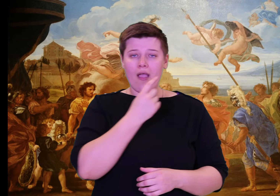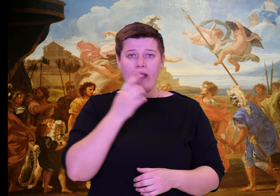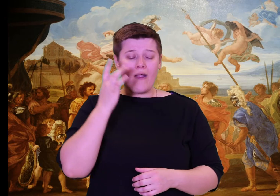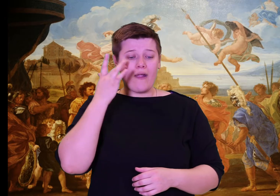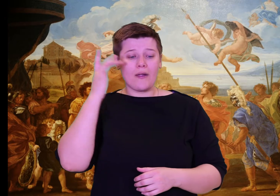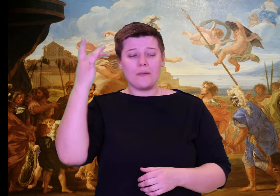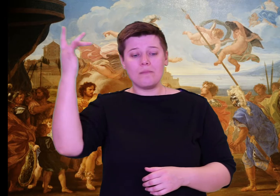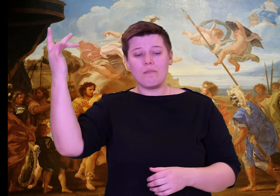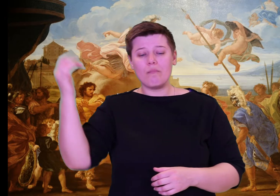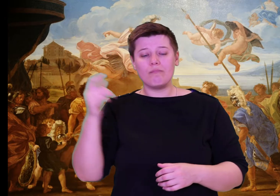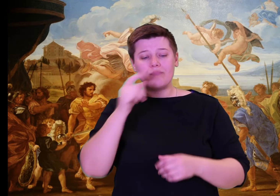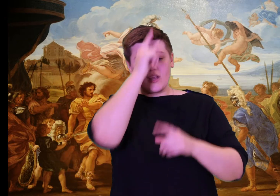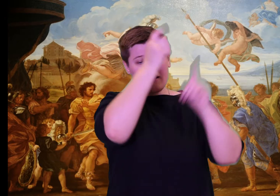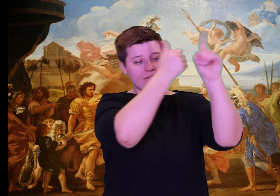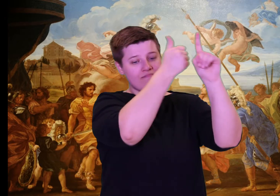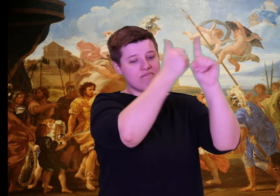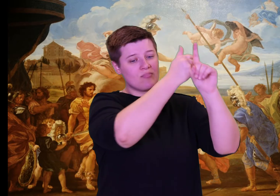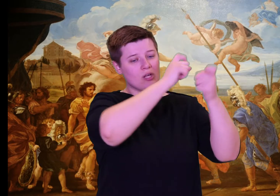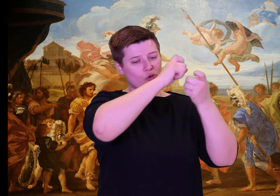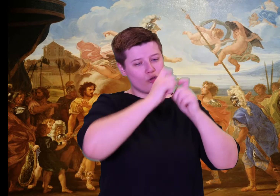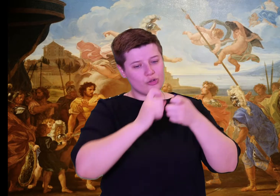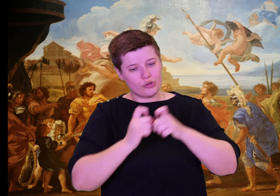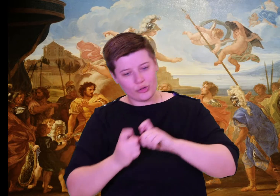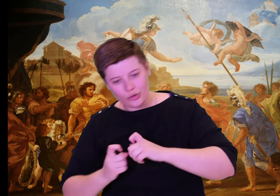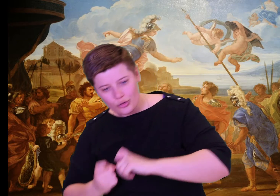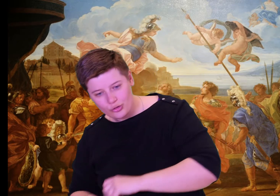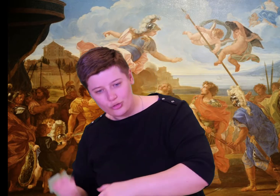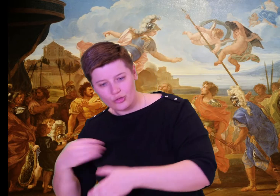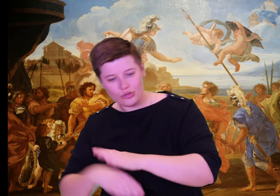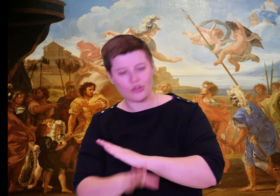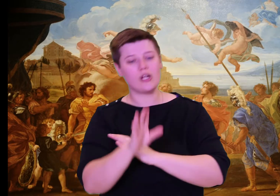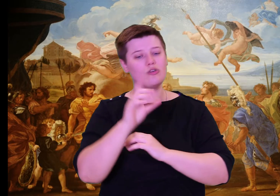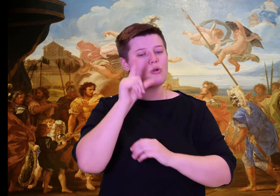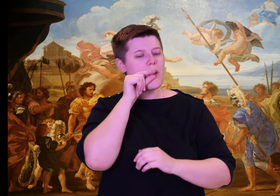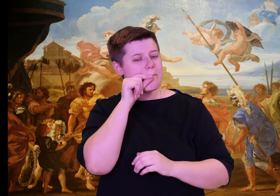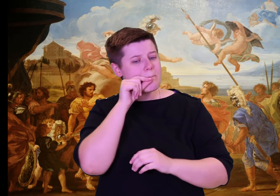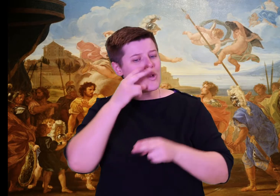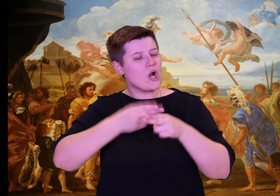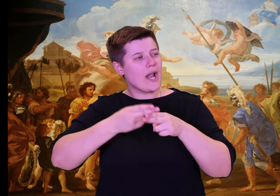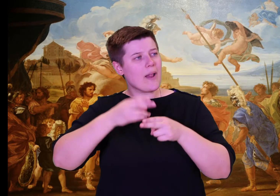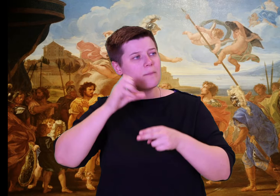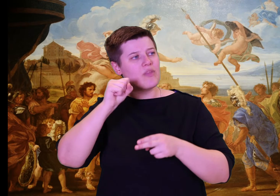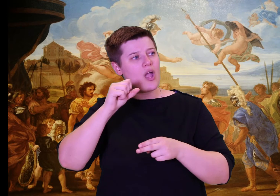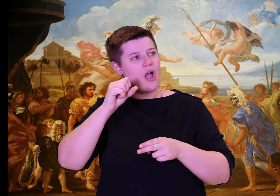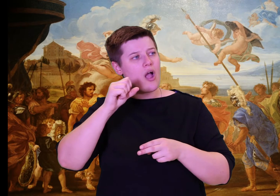rest--time now to go to bed. The light is fading and is not right to